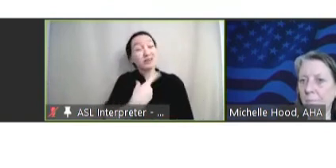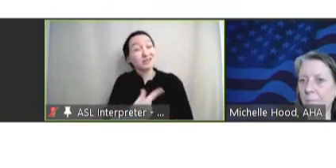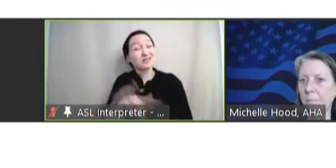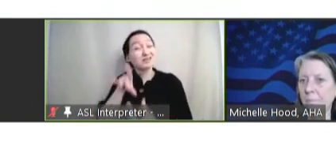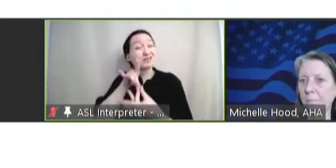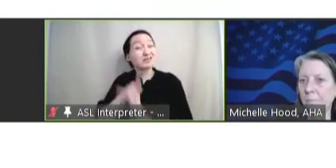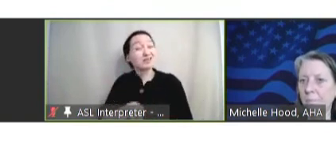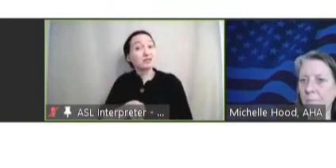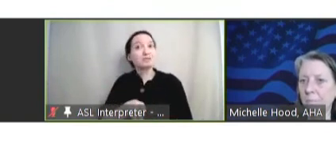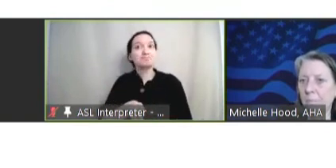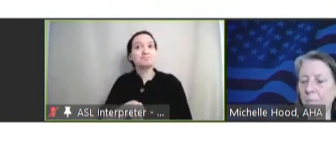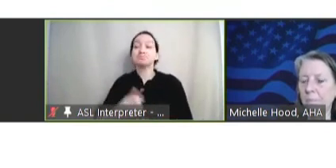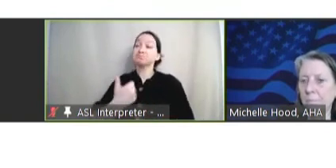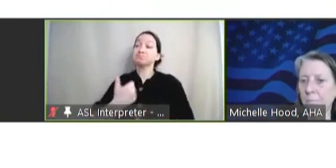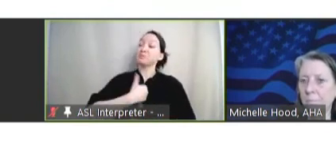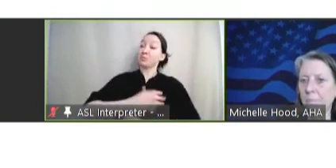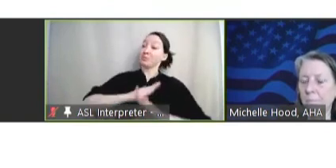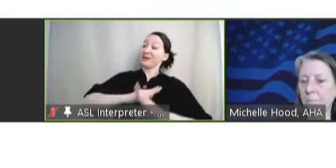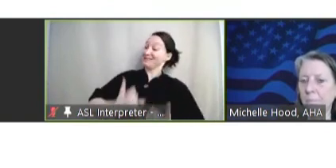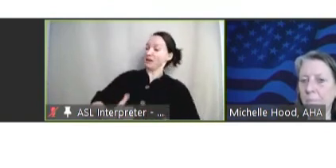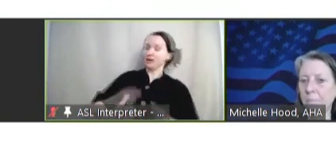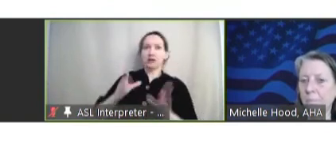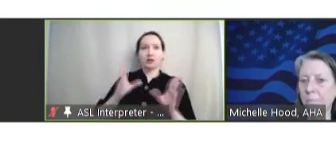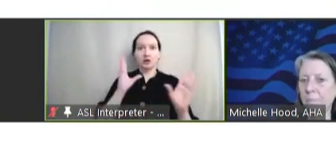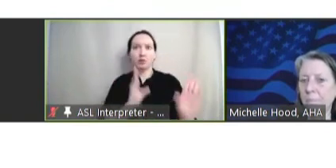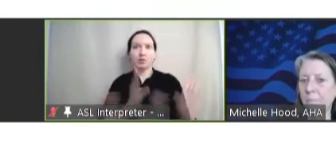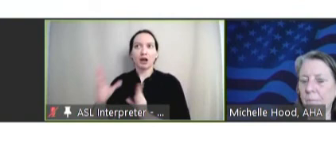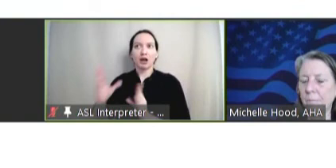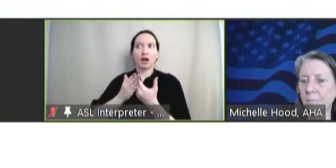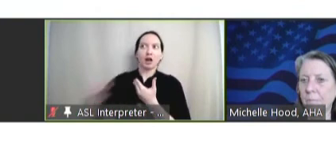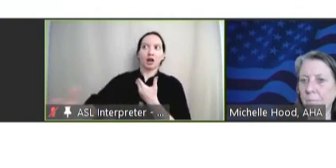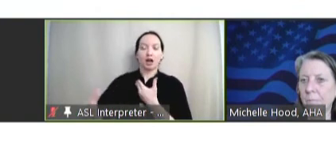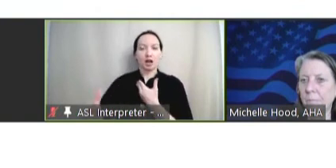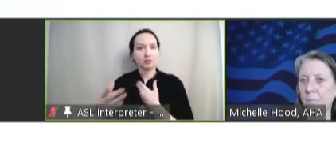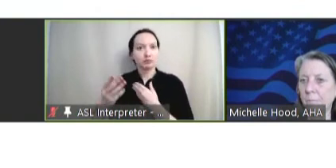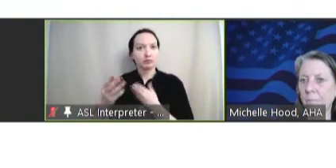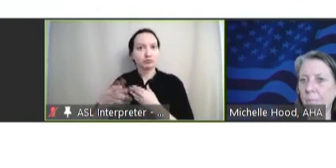protecting ourselves today but also preparedness for whatever variants might come ahead.